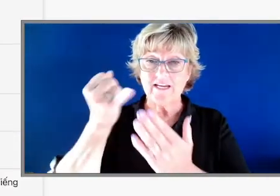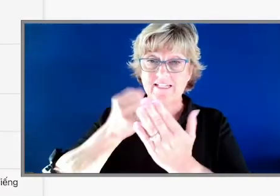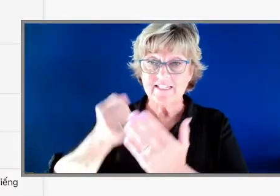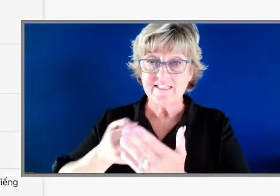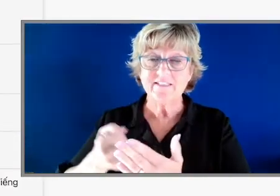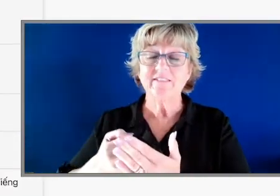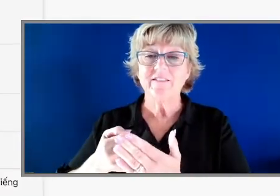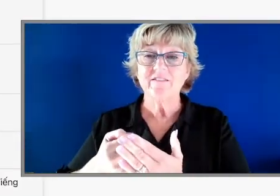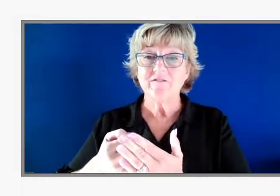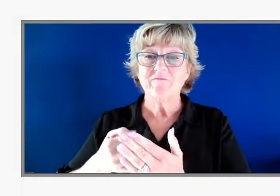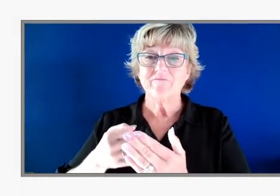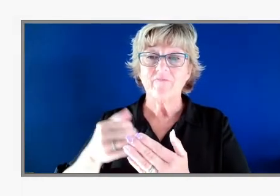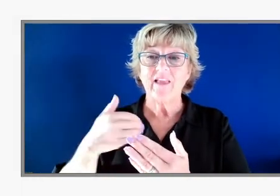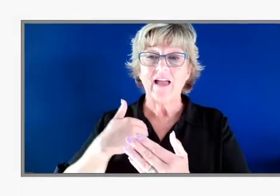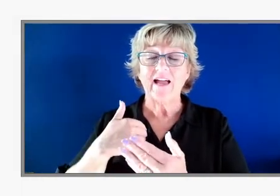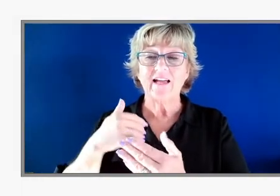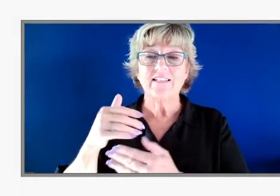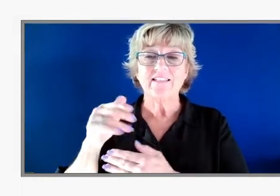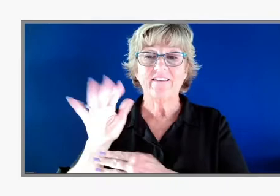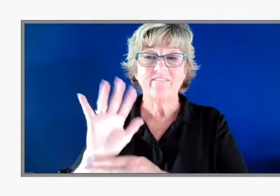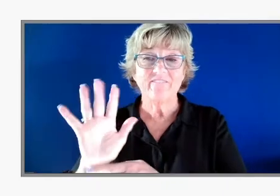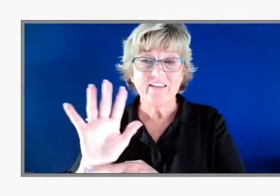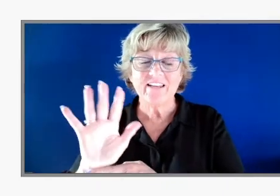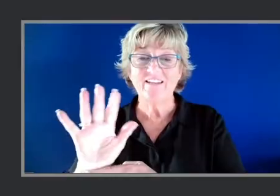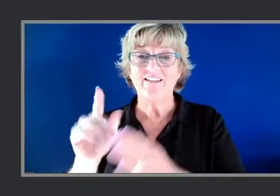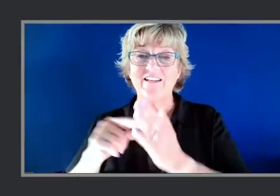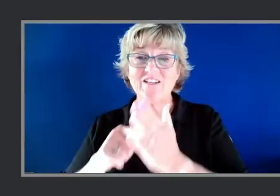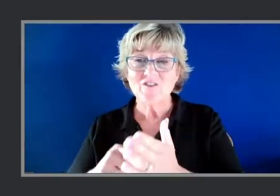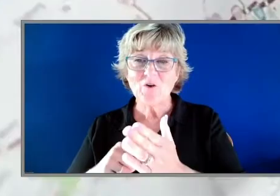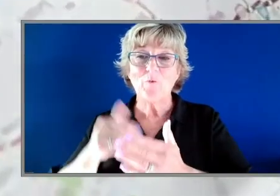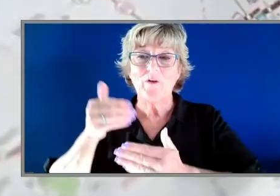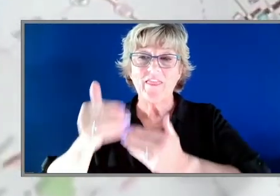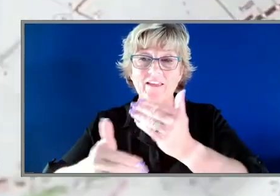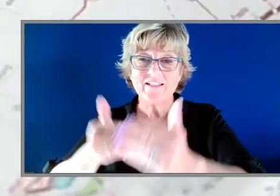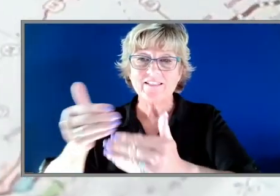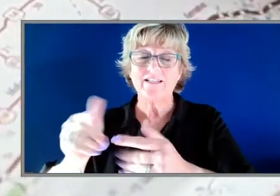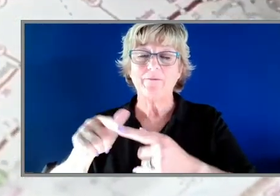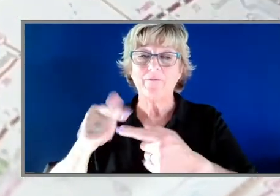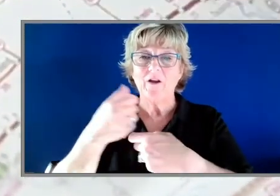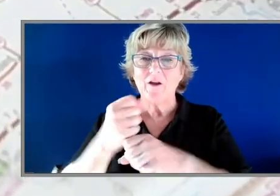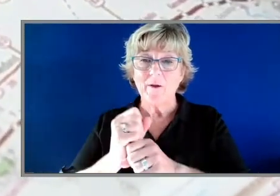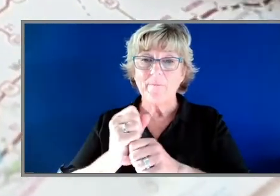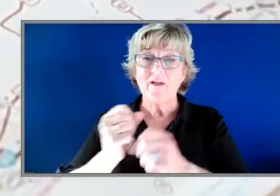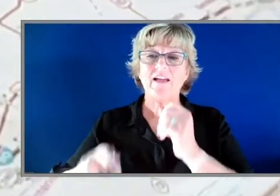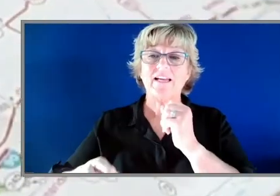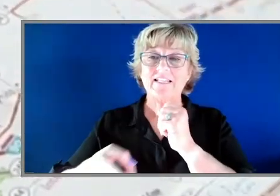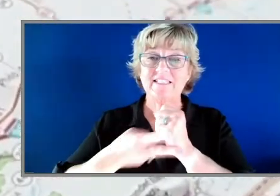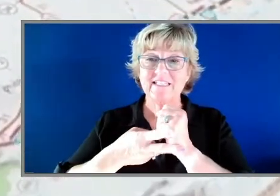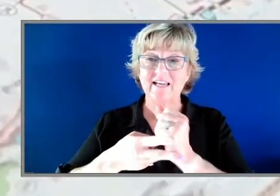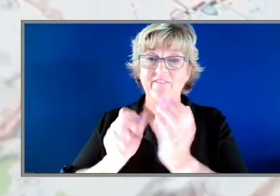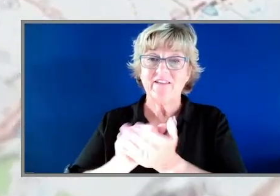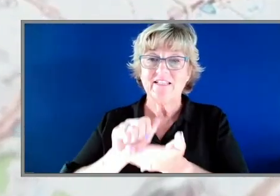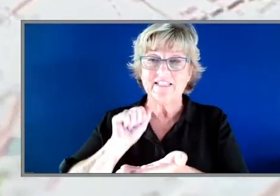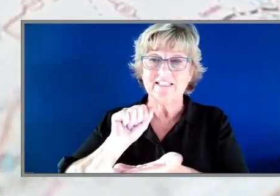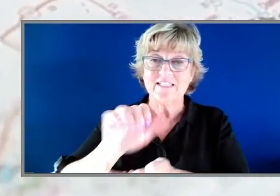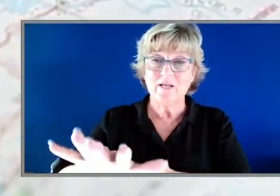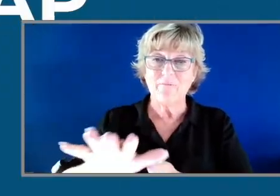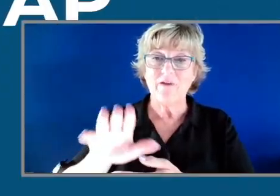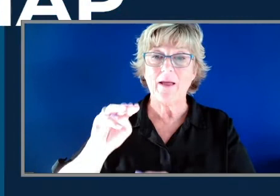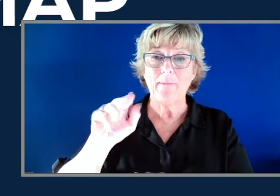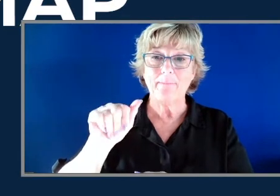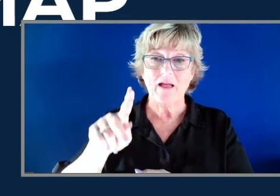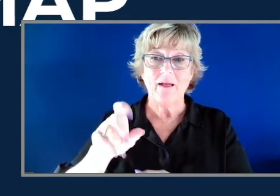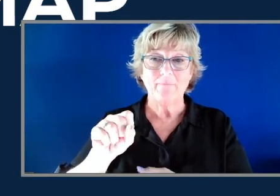Studio: The county redistricting website has some short user training videos that explain the features and steps needed to